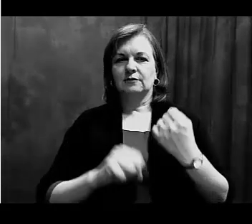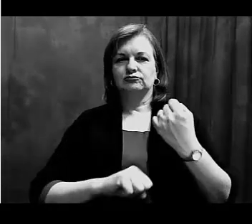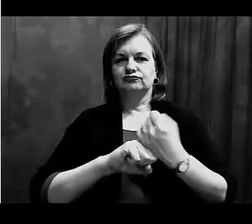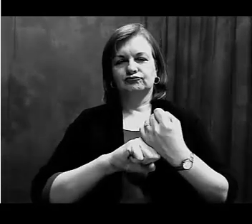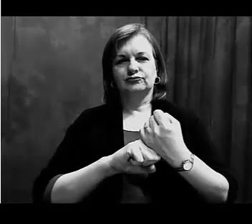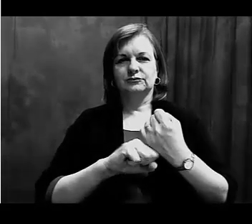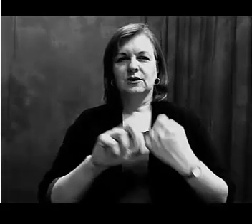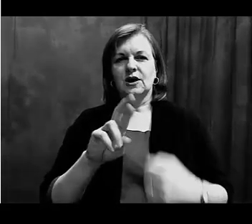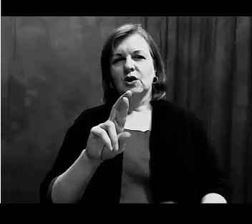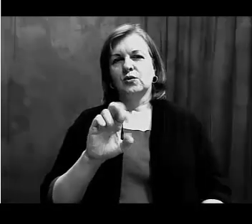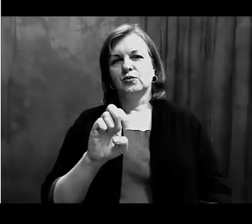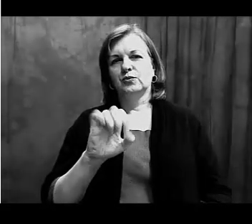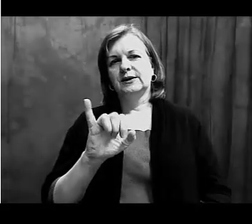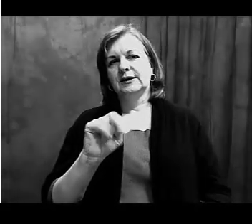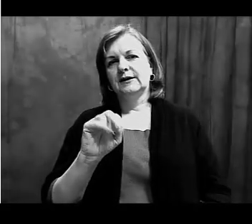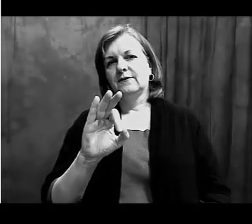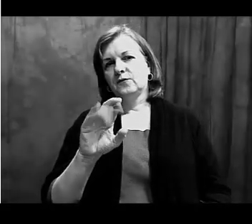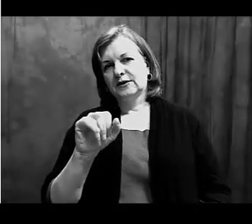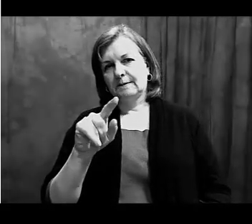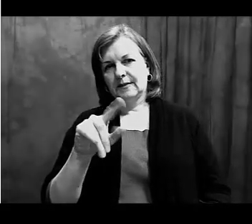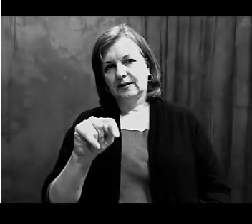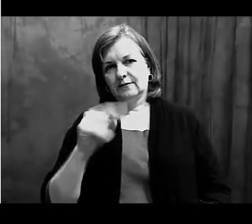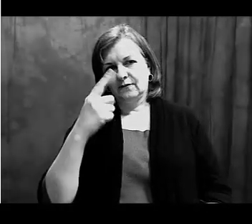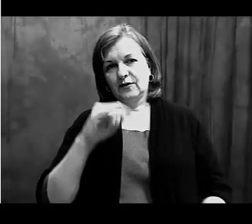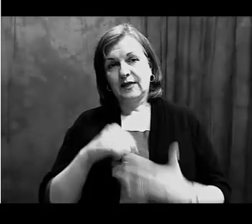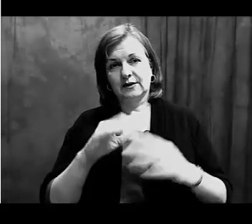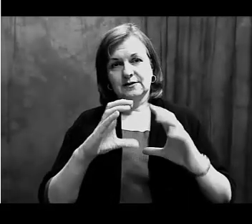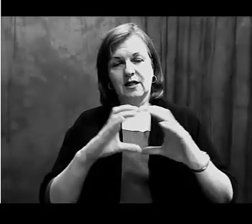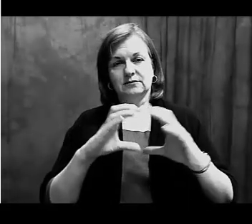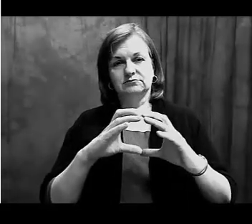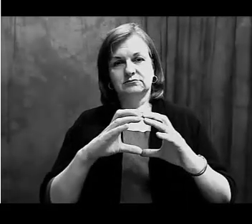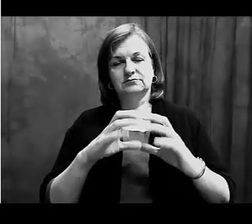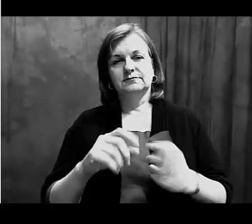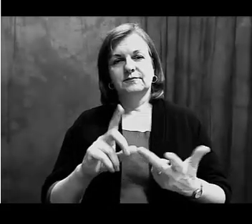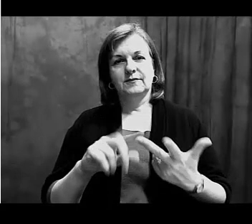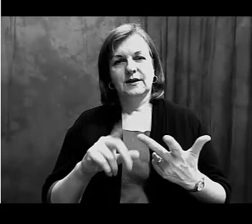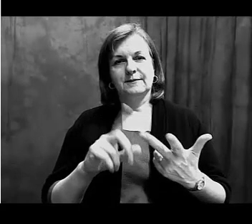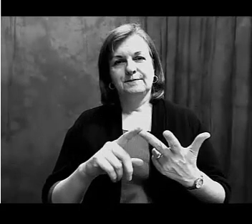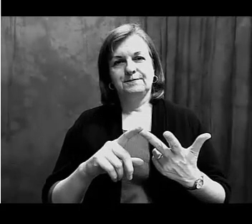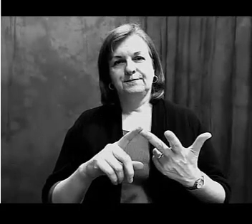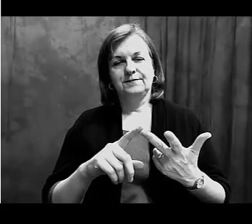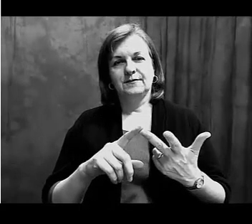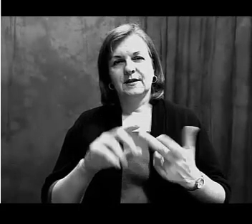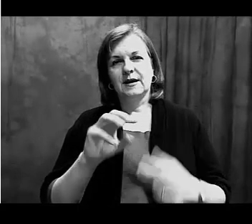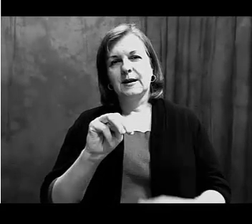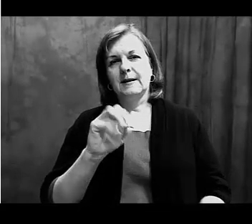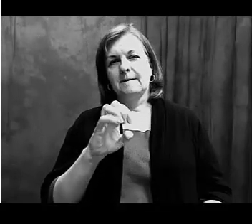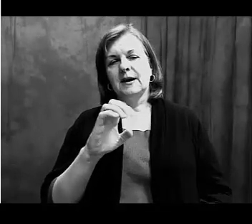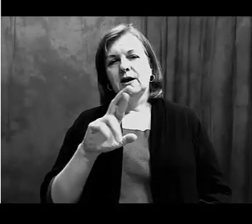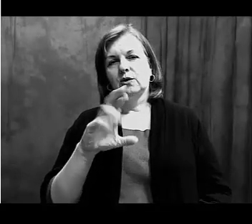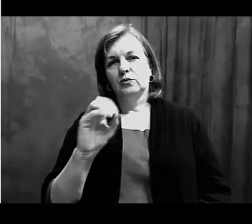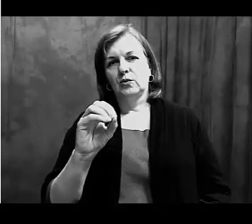and reinforcement to the cell